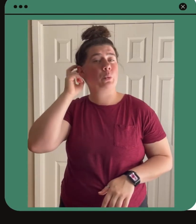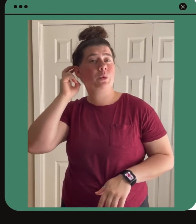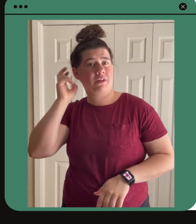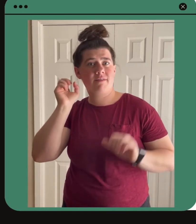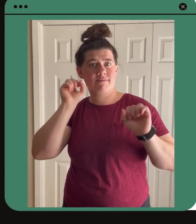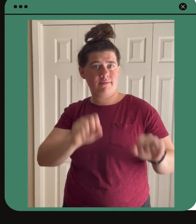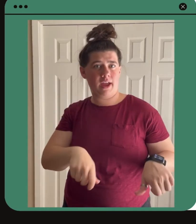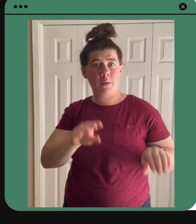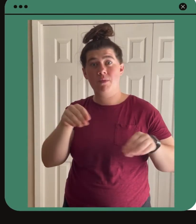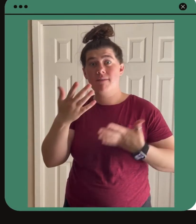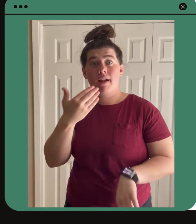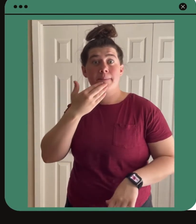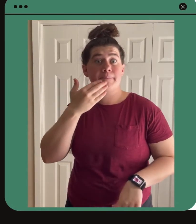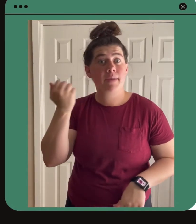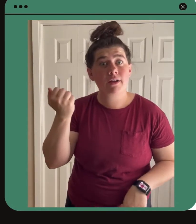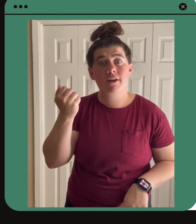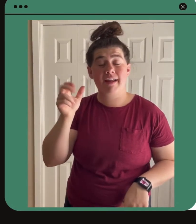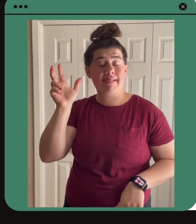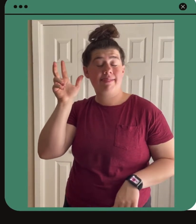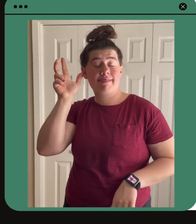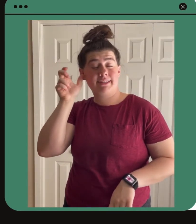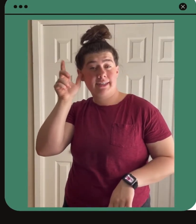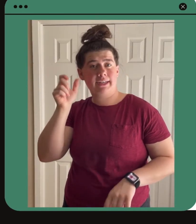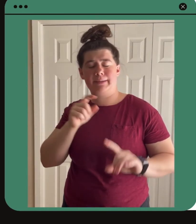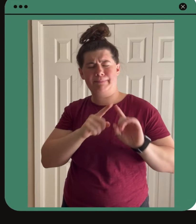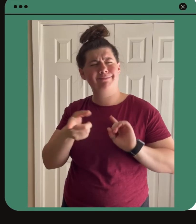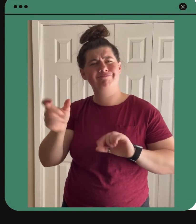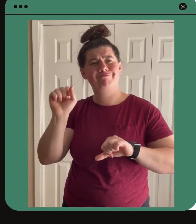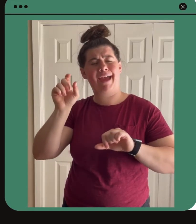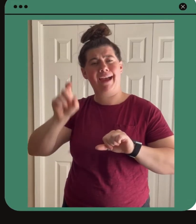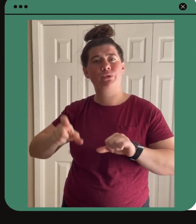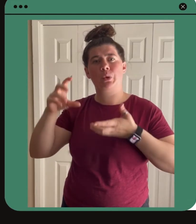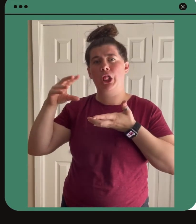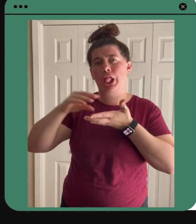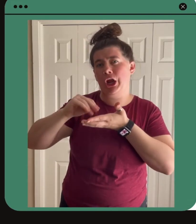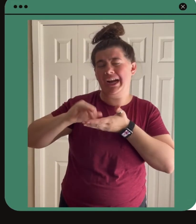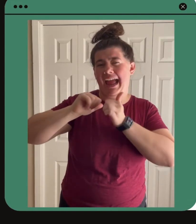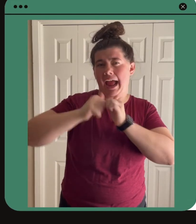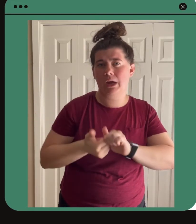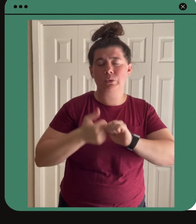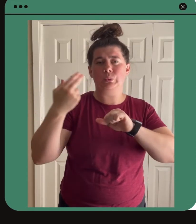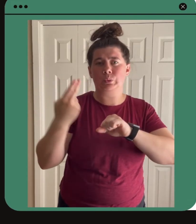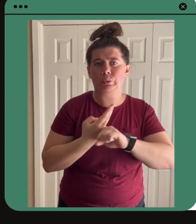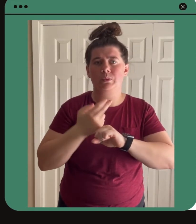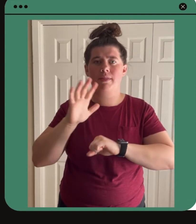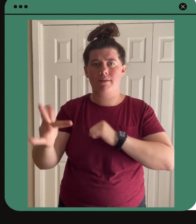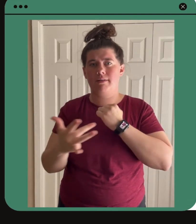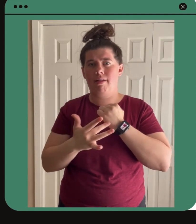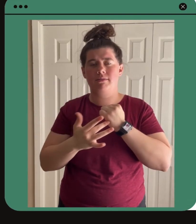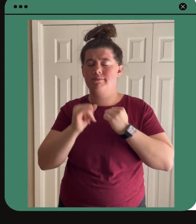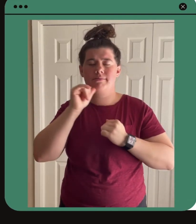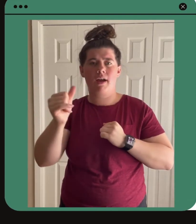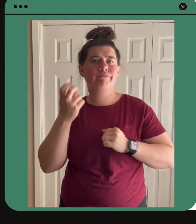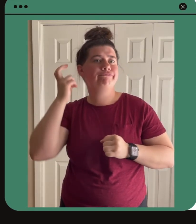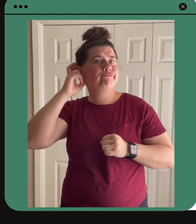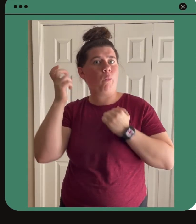Really hearing aid and Cochlear implants can provide better access to listening but you have to learn how to use the technology.